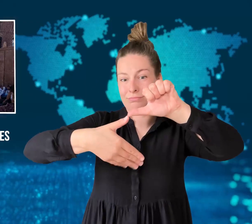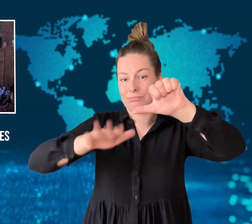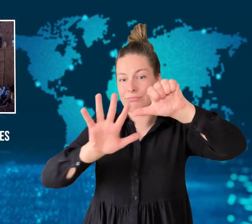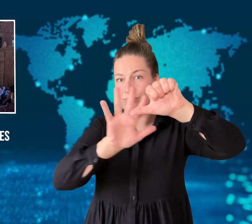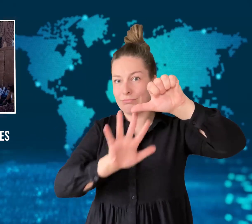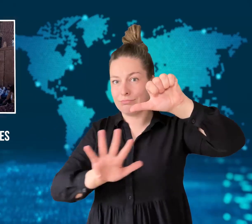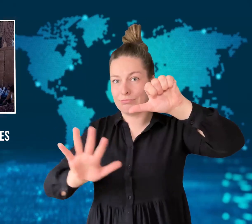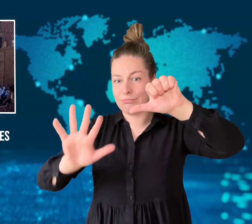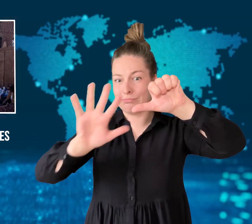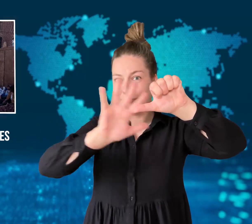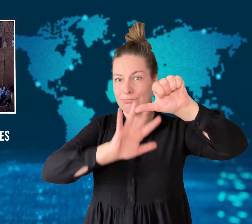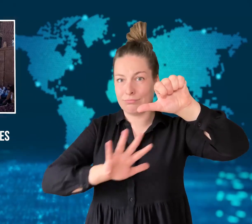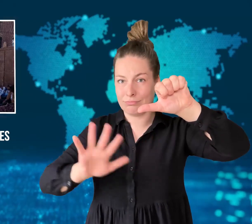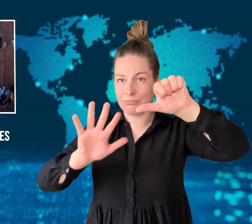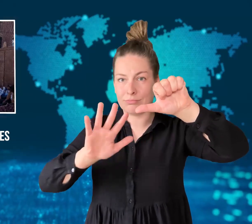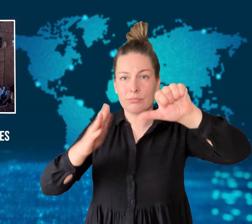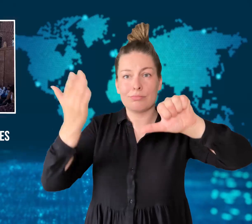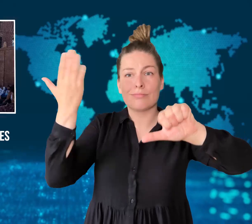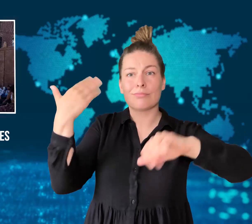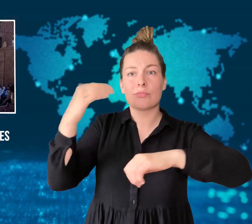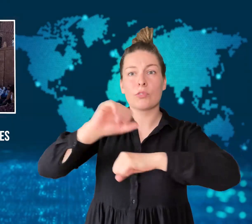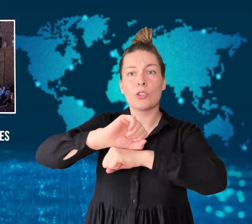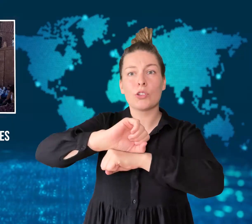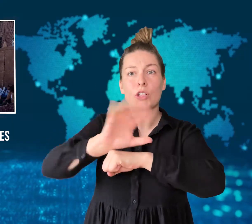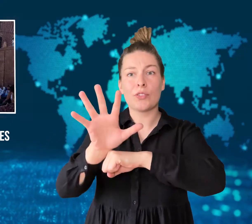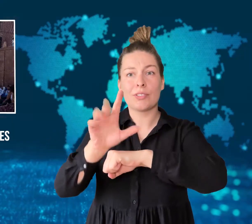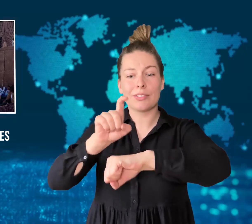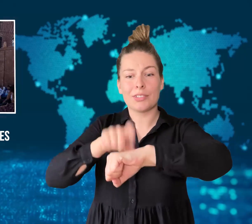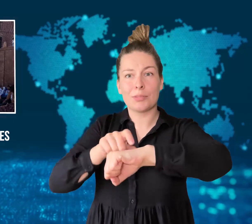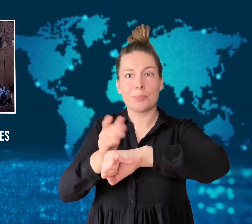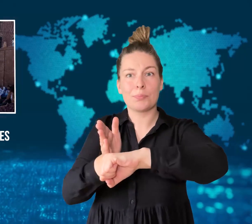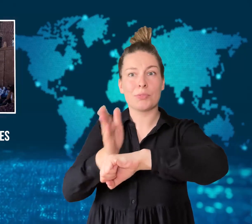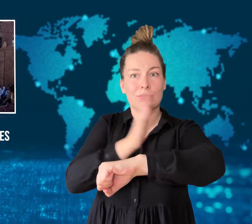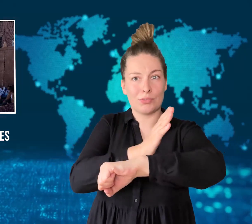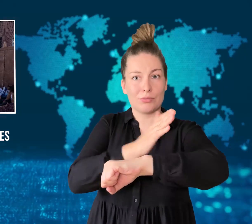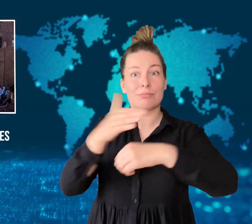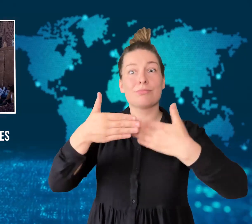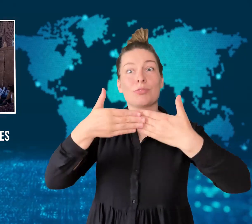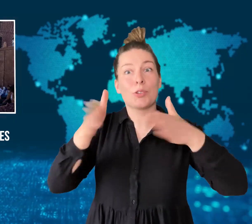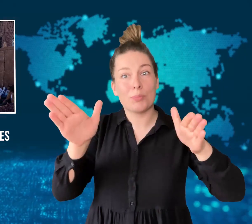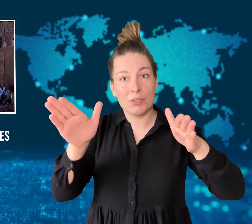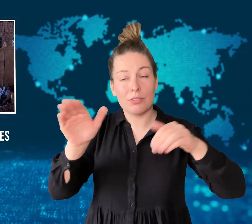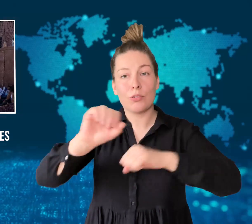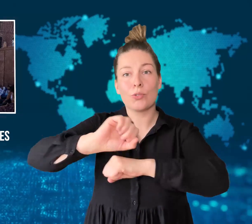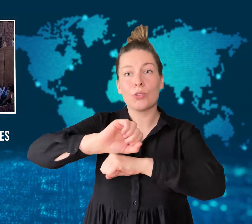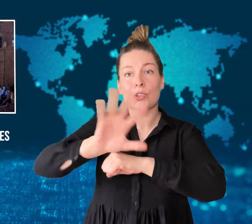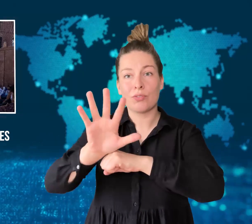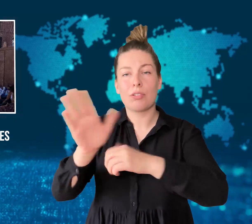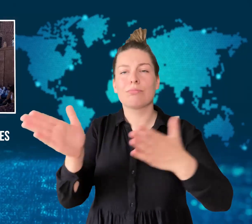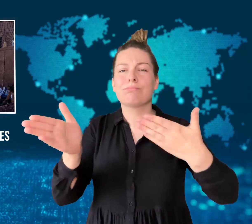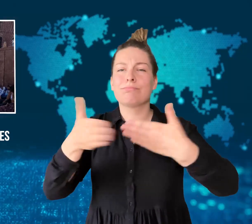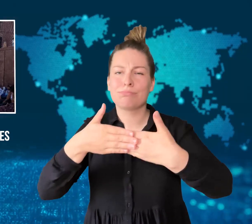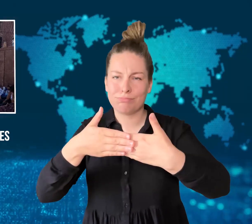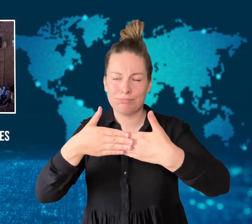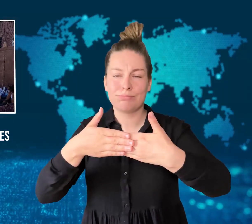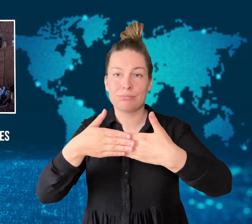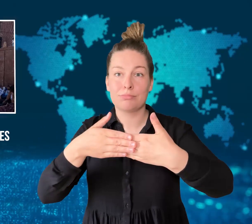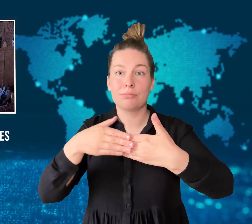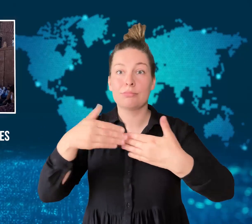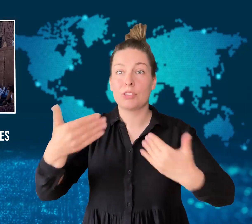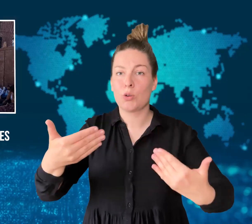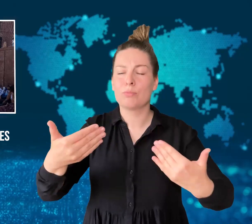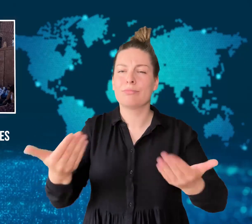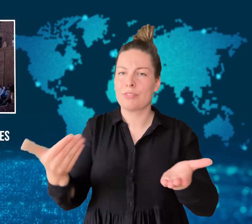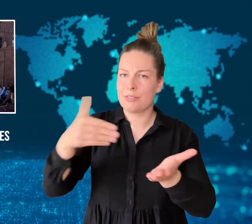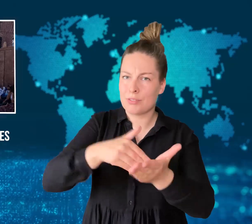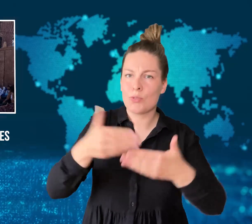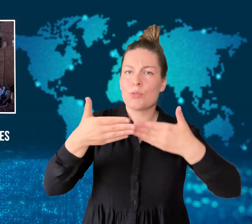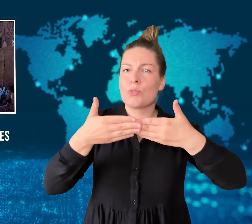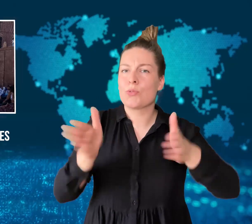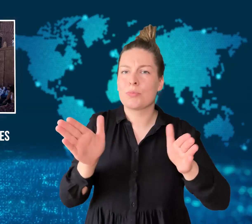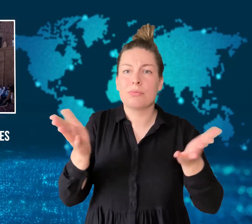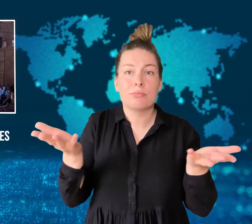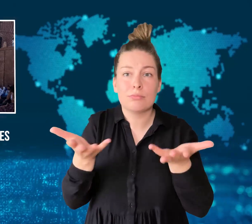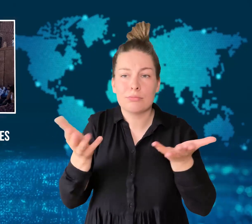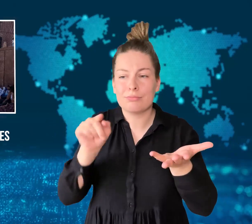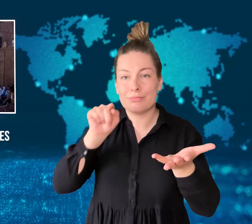One of those measures is reopening regional processing centers in Latin America.